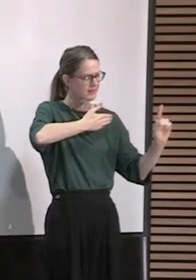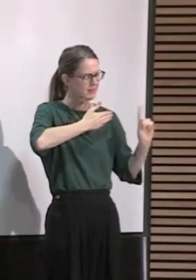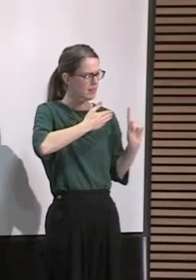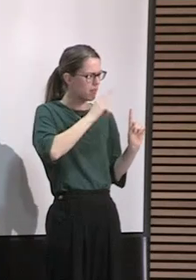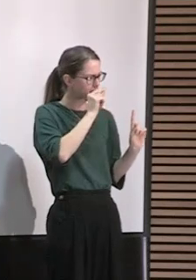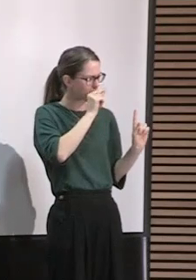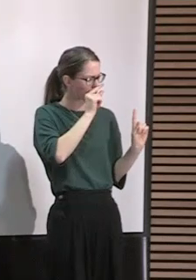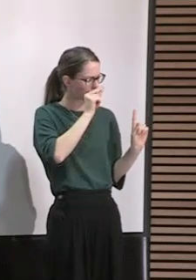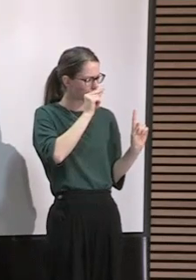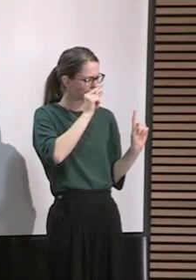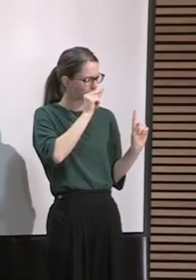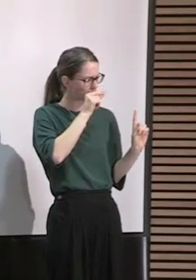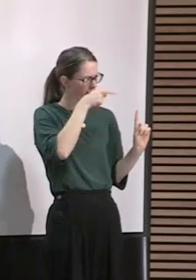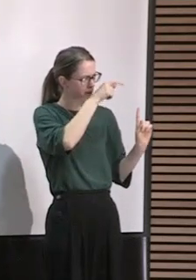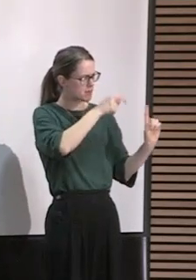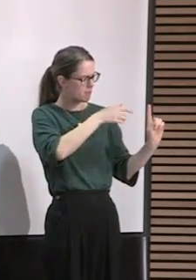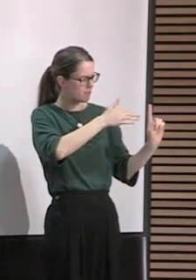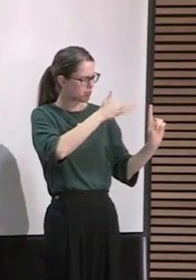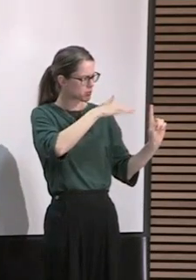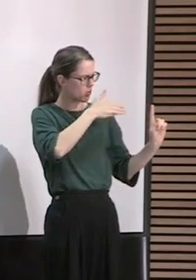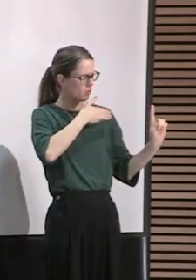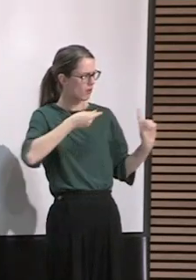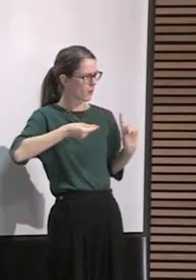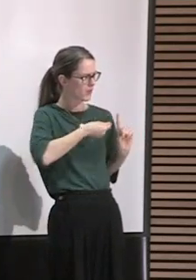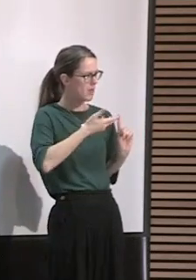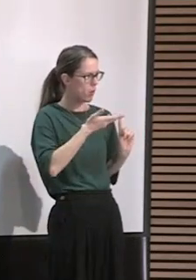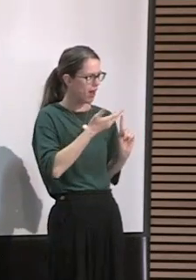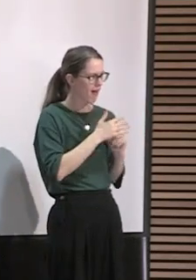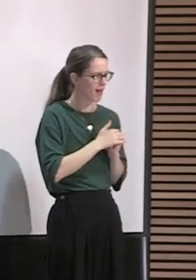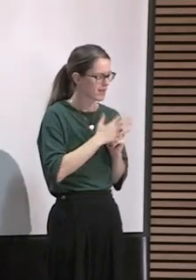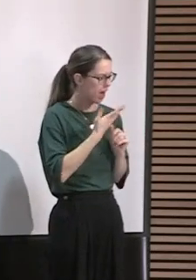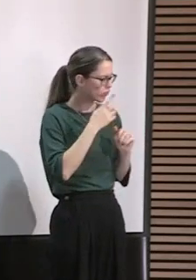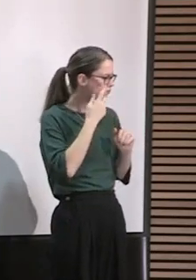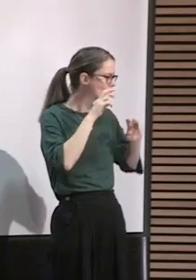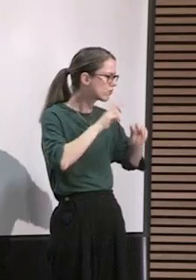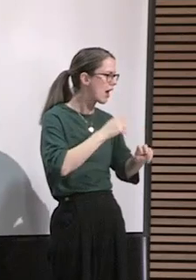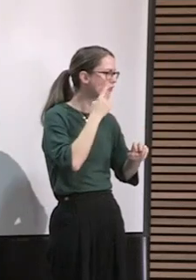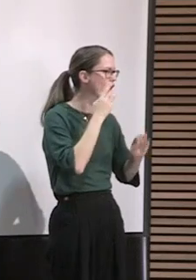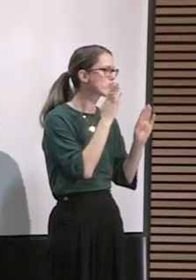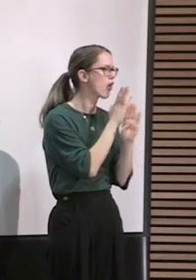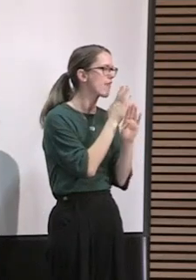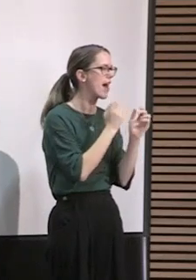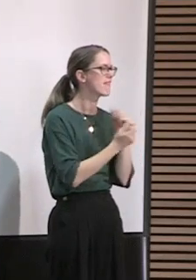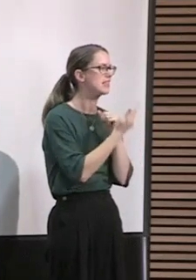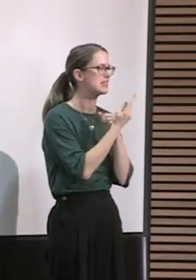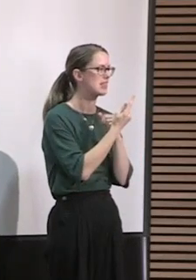Health Unit is going right back to have a look and see where this person may have